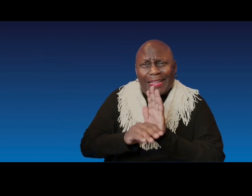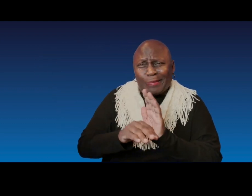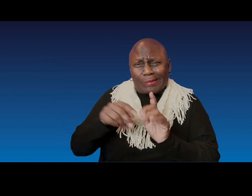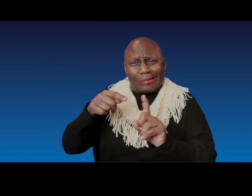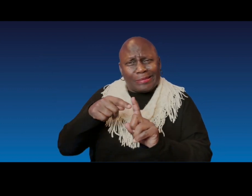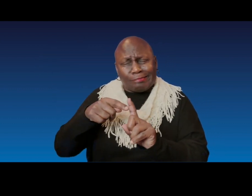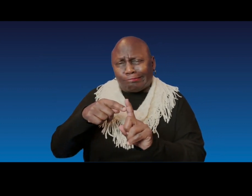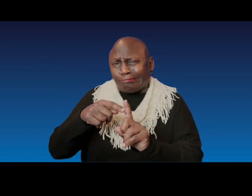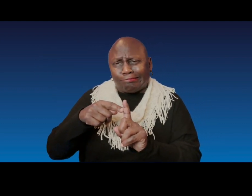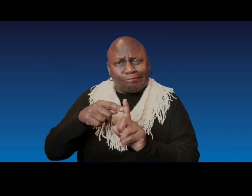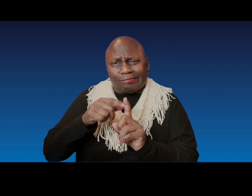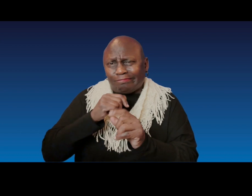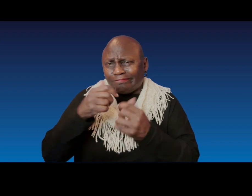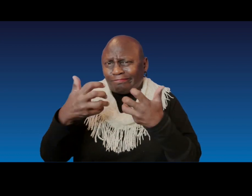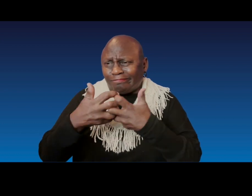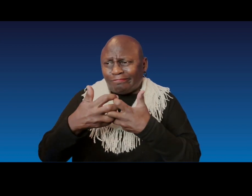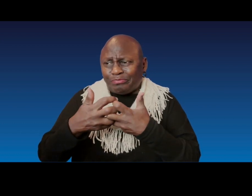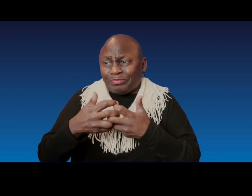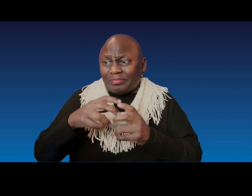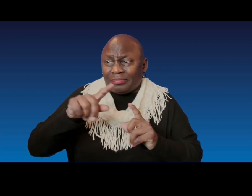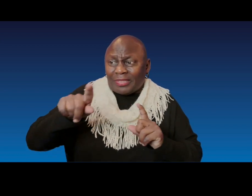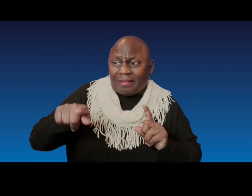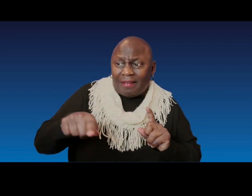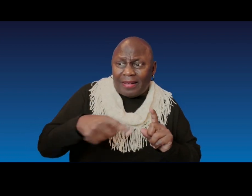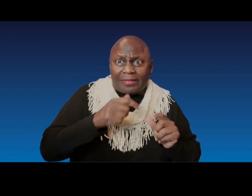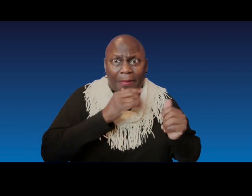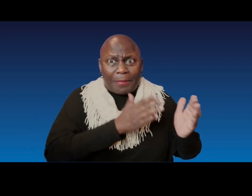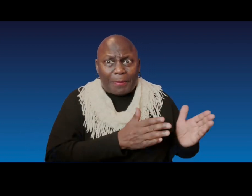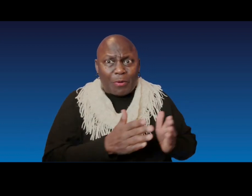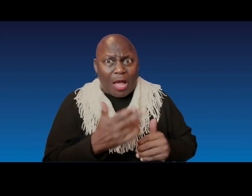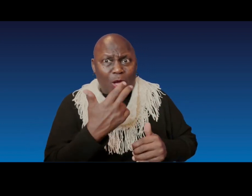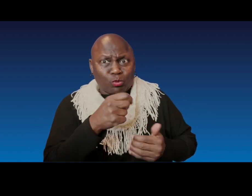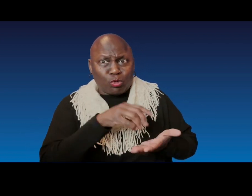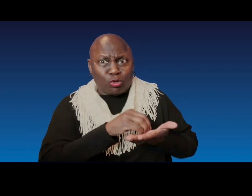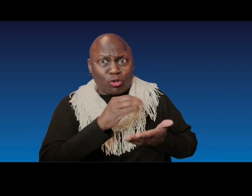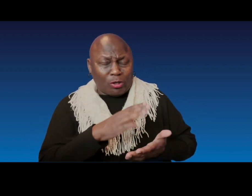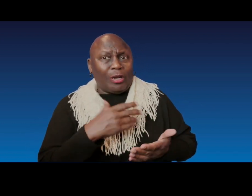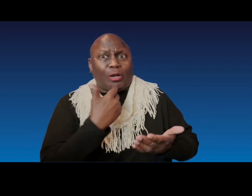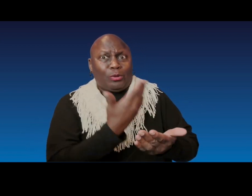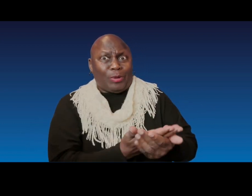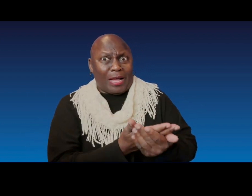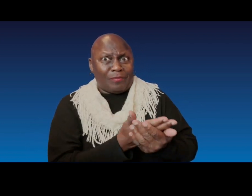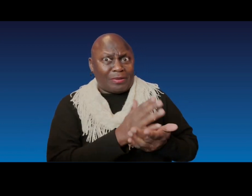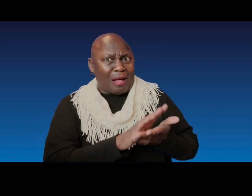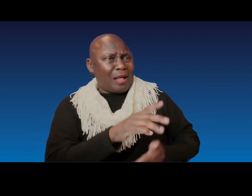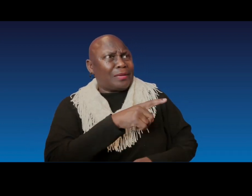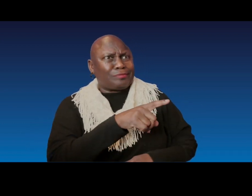The next part of the cycle is the impact curriculum, which often doesn't suit deaf children,